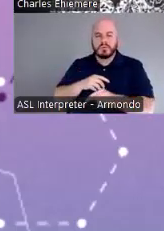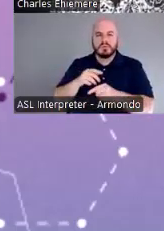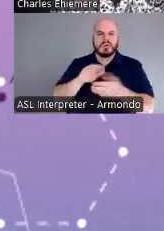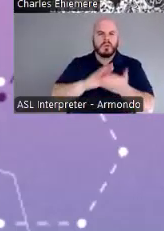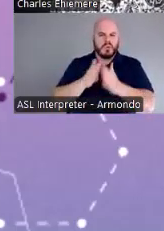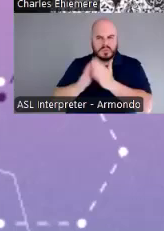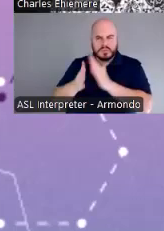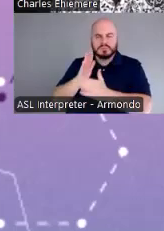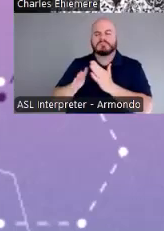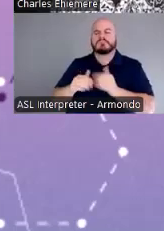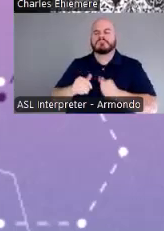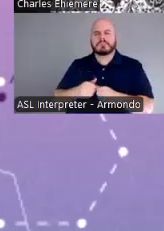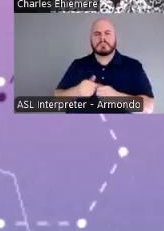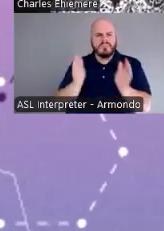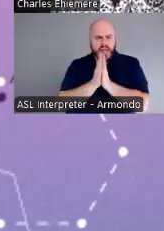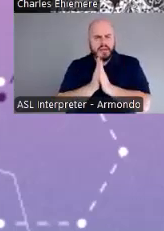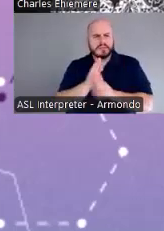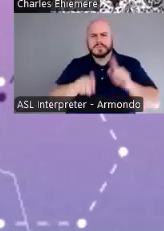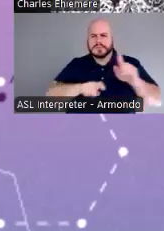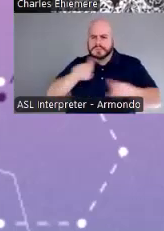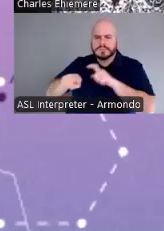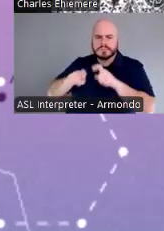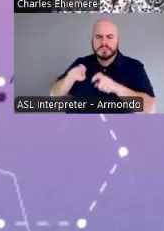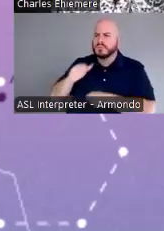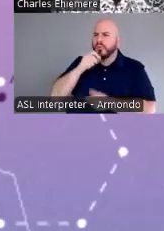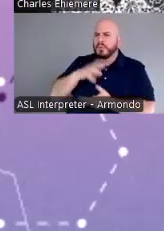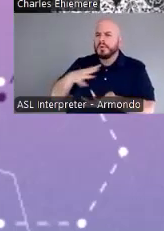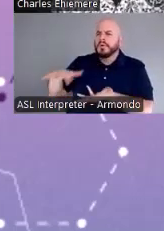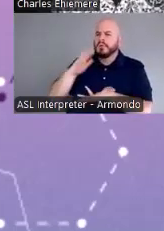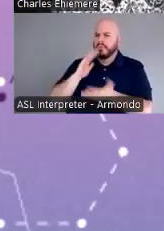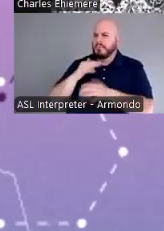a platform that will ensure that everybody is participating.